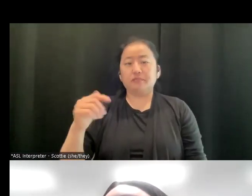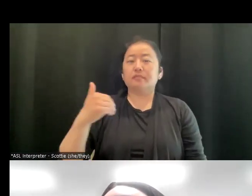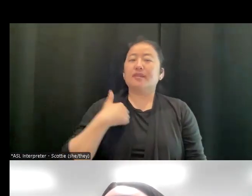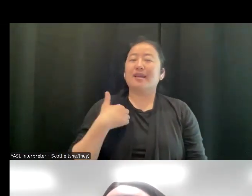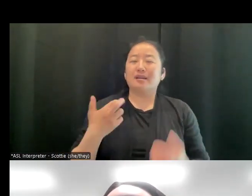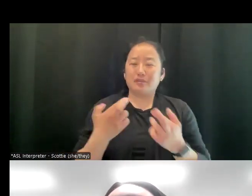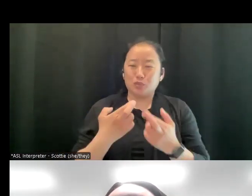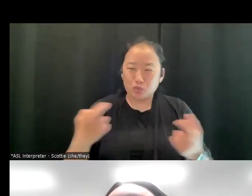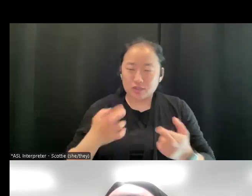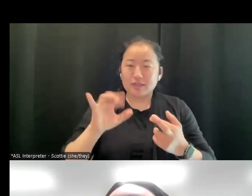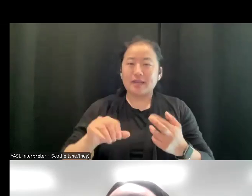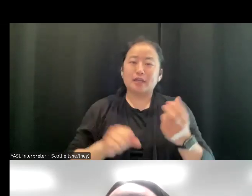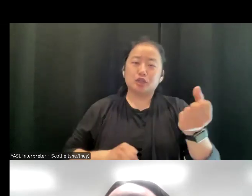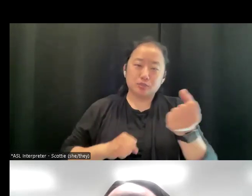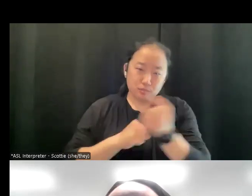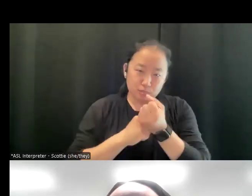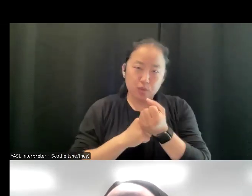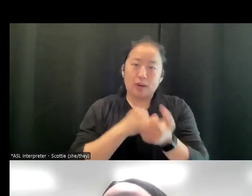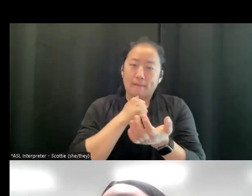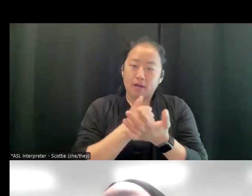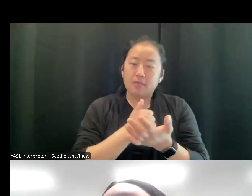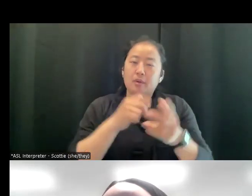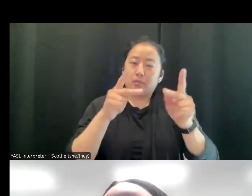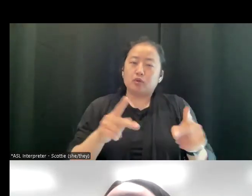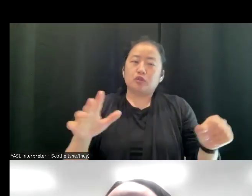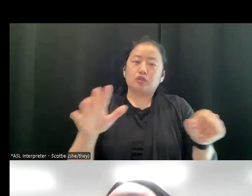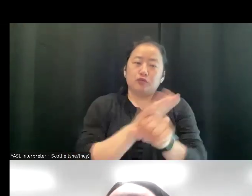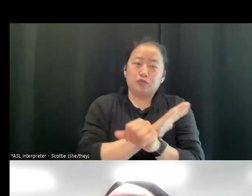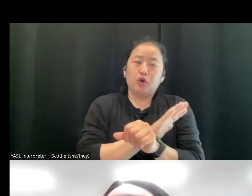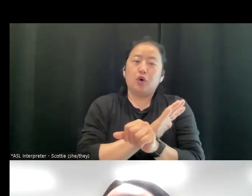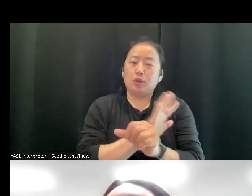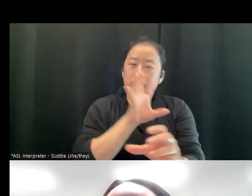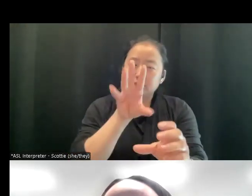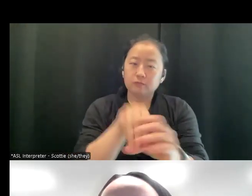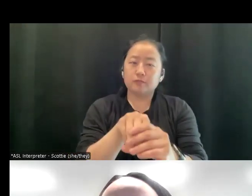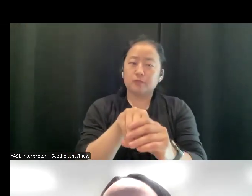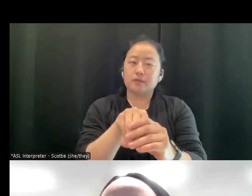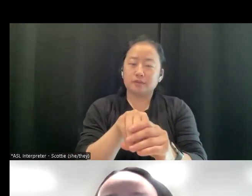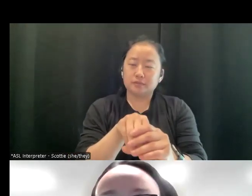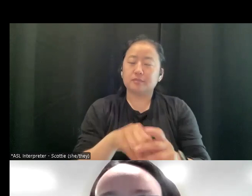support a person's full participation that they might not have otherwise, which is really where a